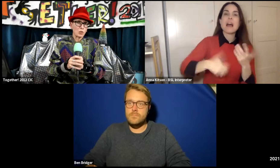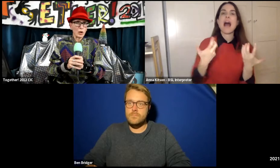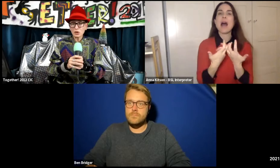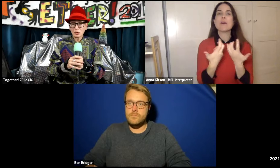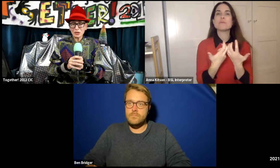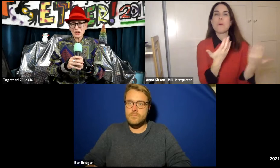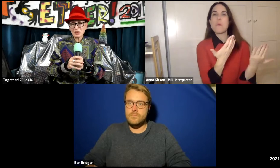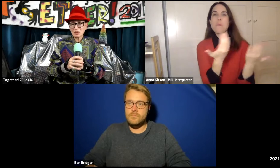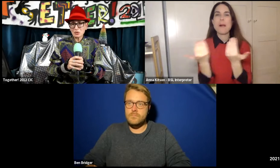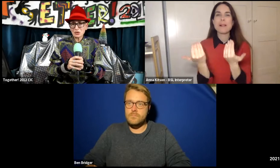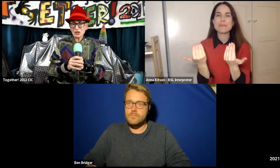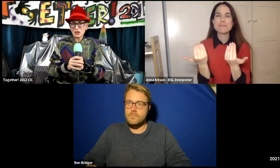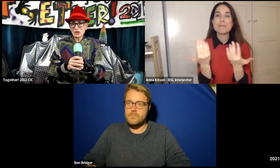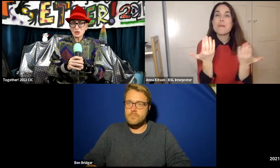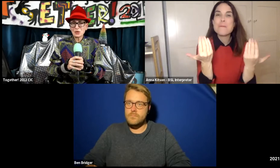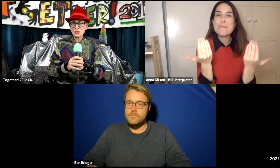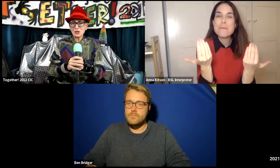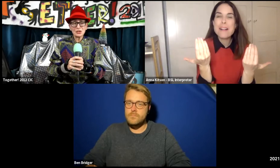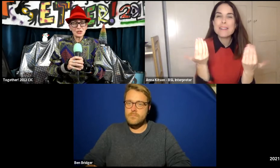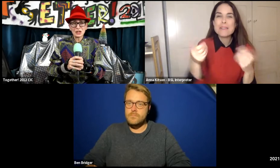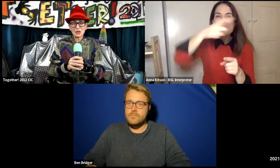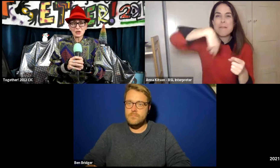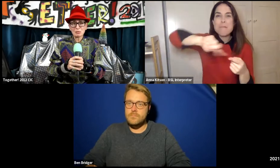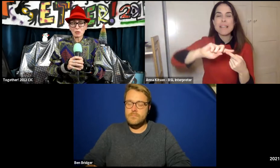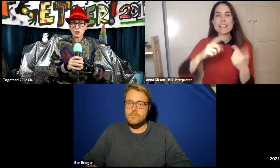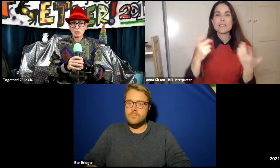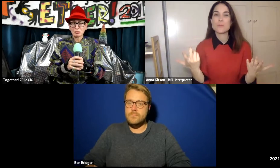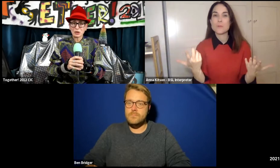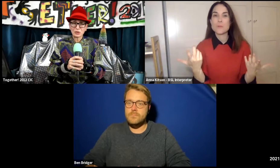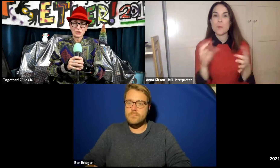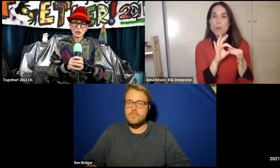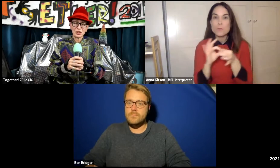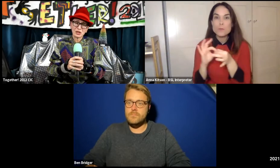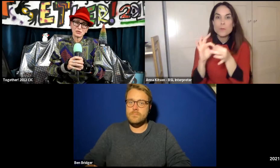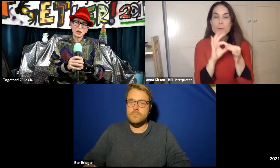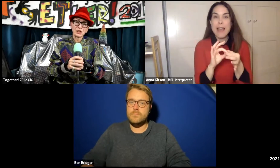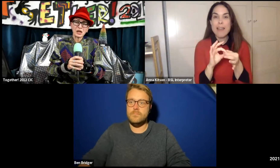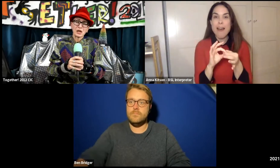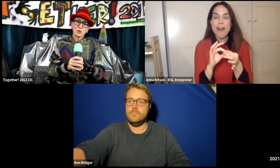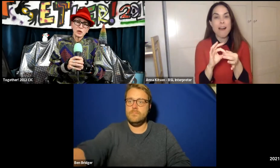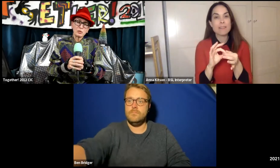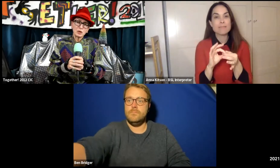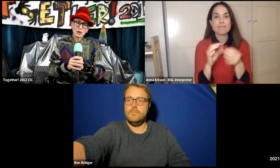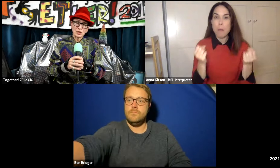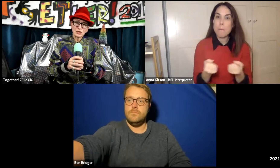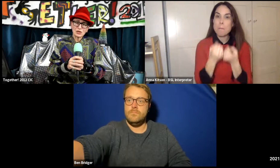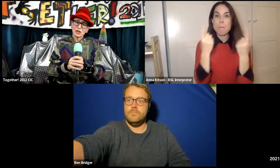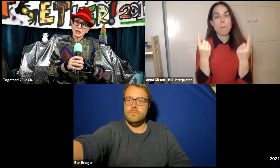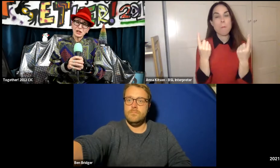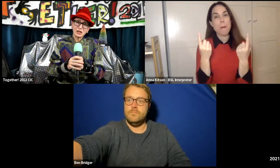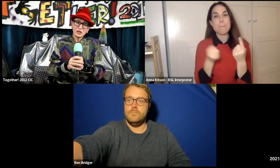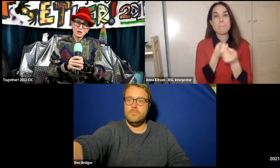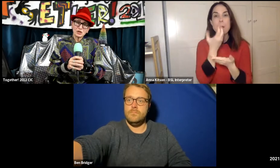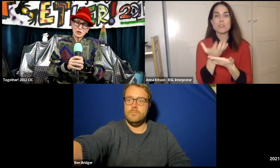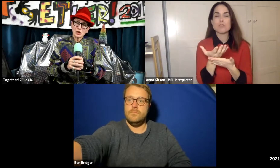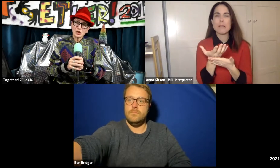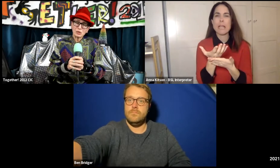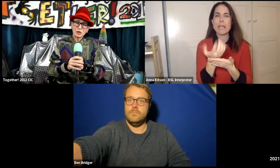Welcome everybody to the Together! Pop-up Poetry Café, we were last here in July we had